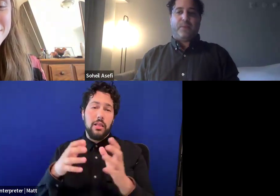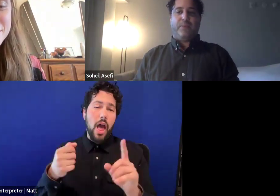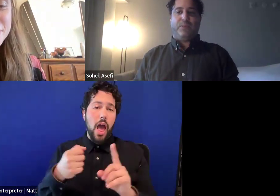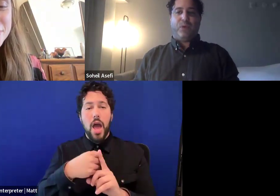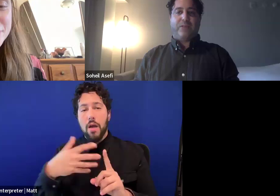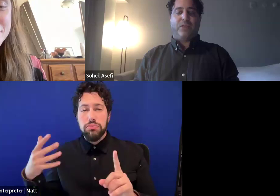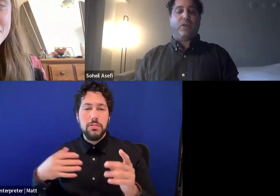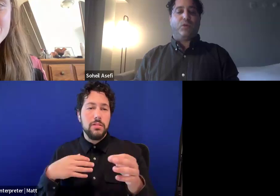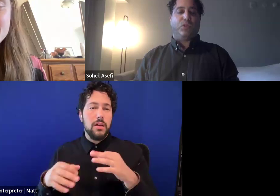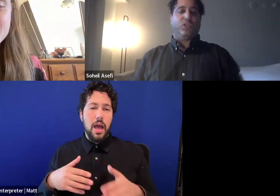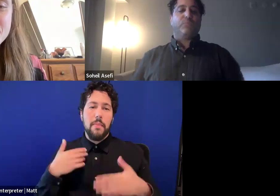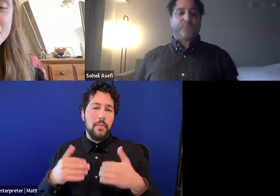I'm happy to answer any questions.